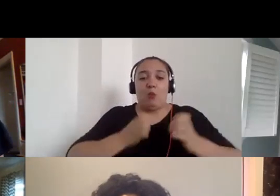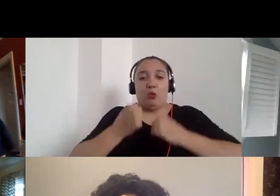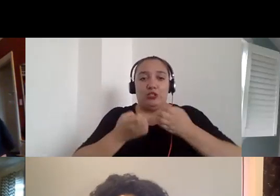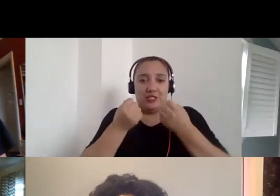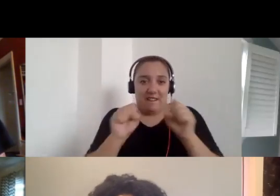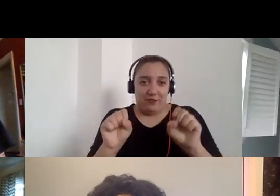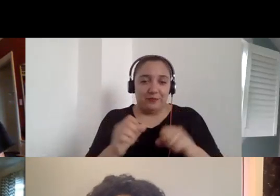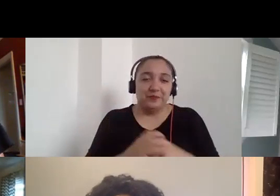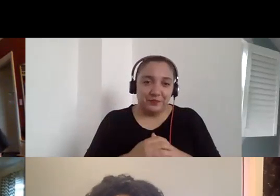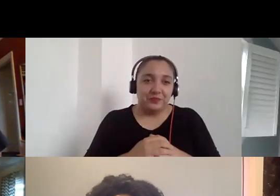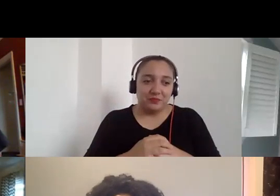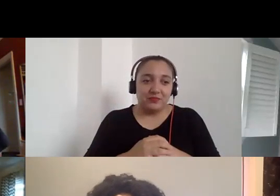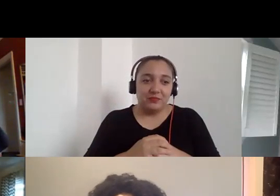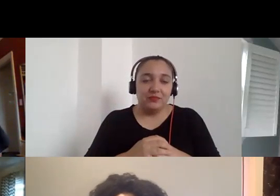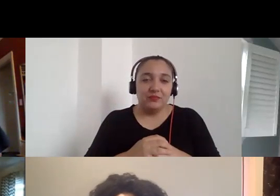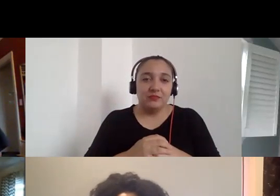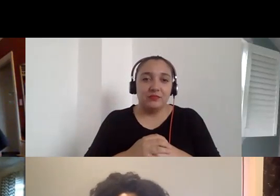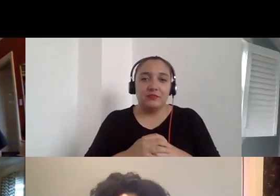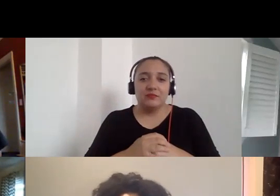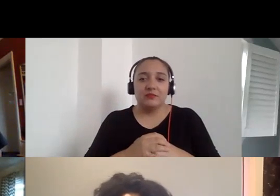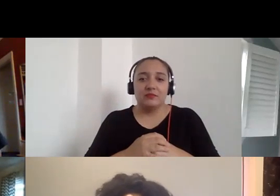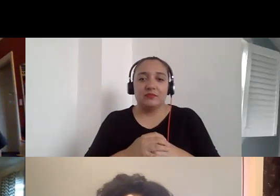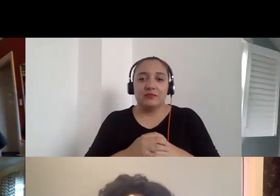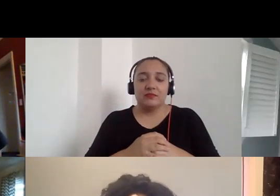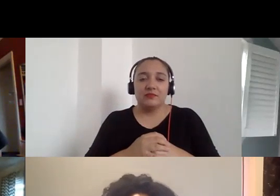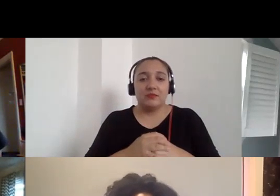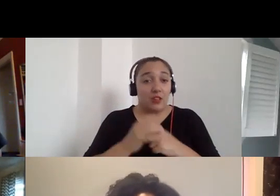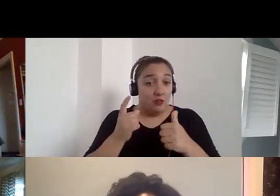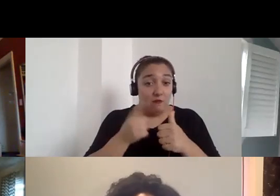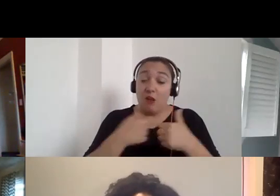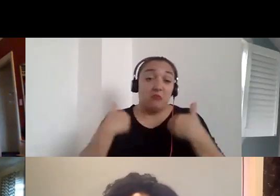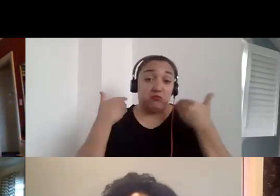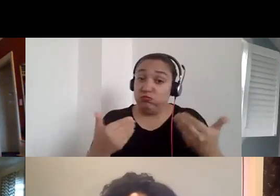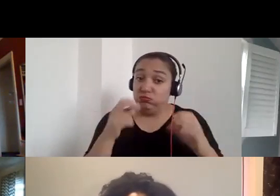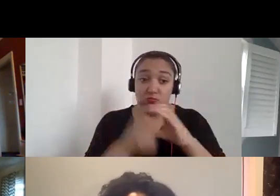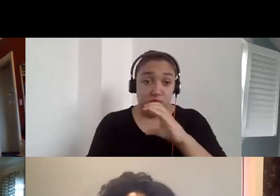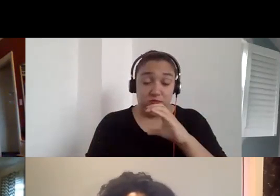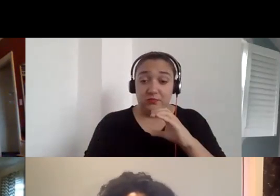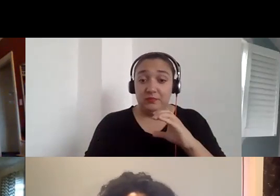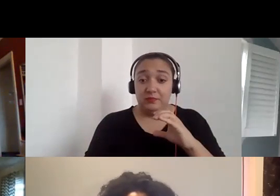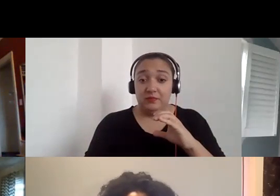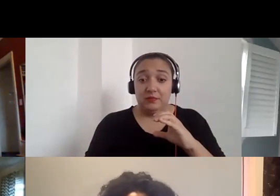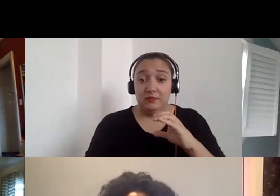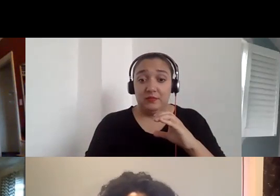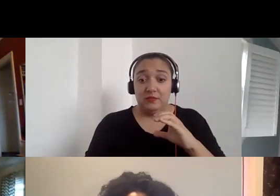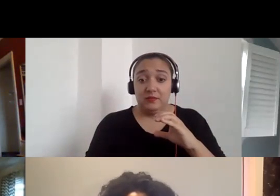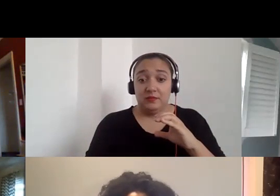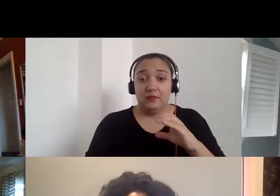The first thing that I want to -- I'm basically I'm diving right in and the name of the conversation is a moment to pause dystopia.